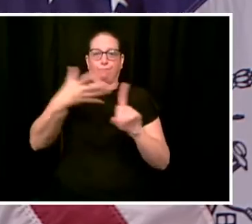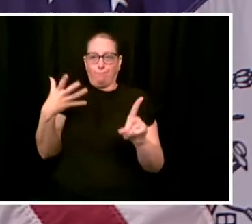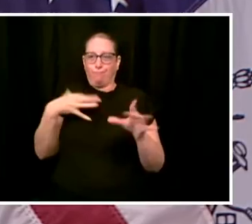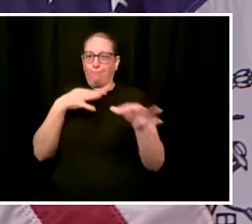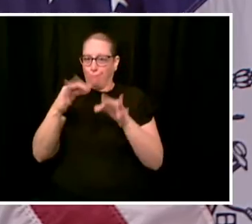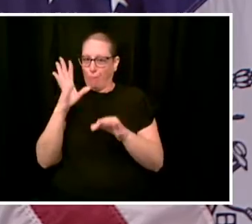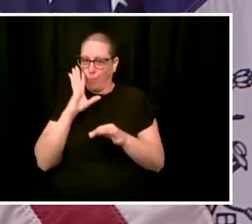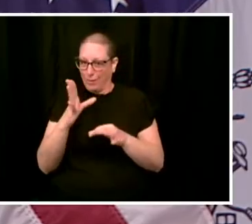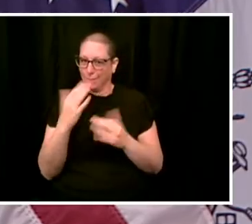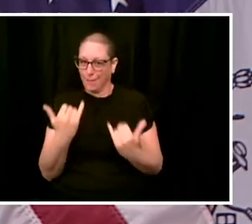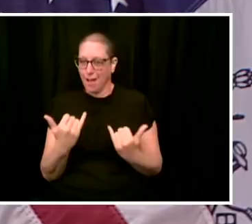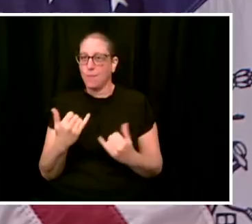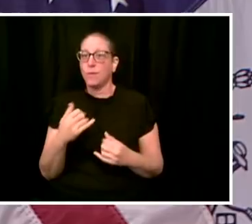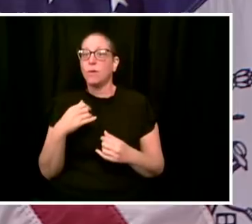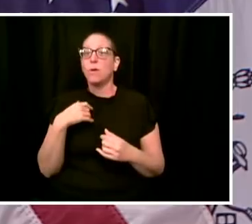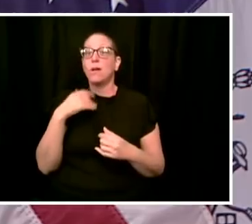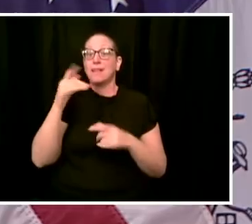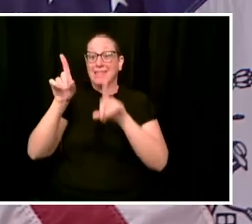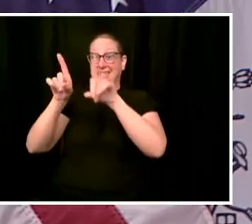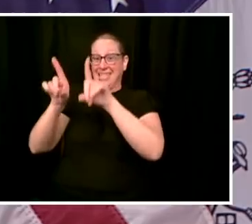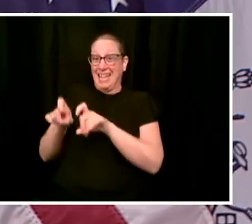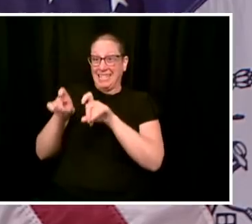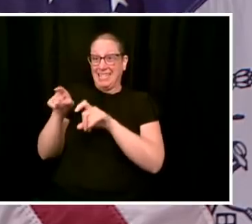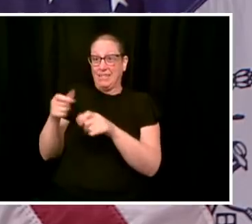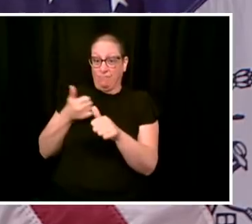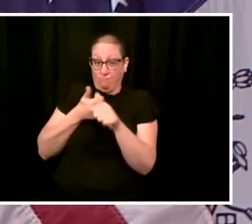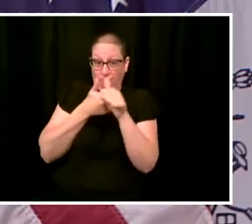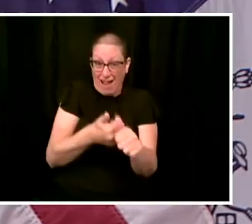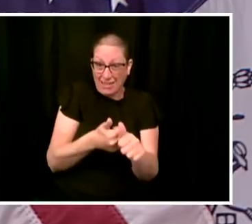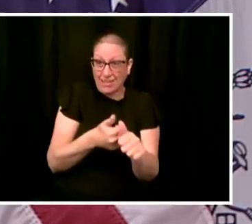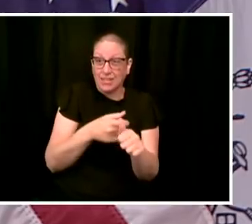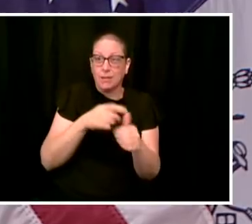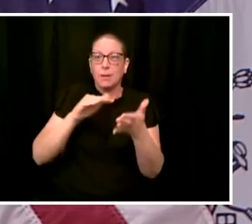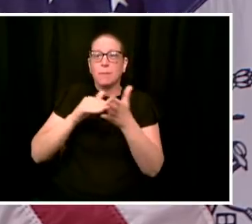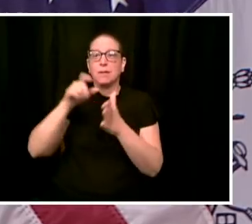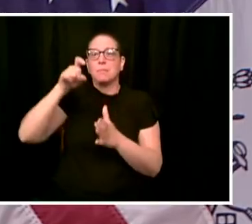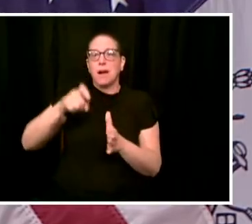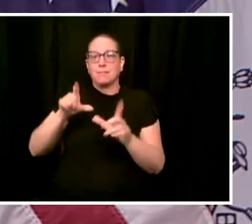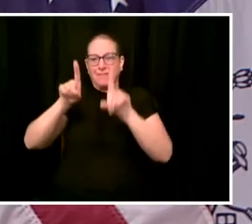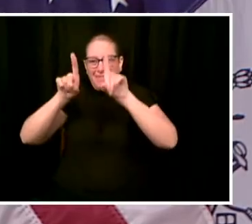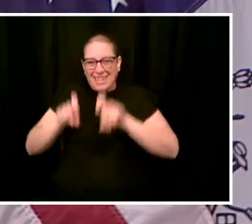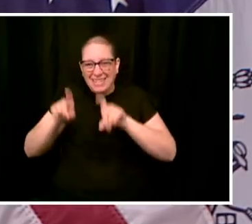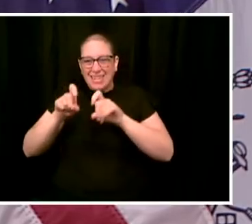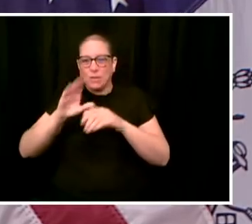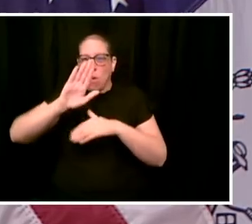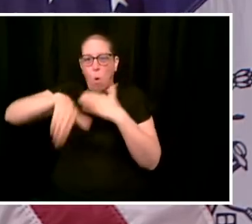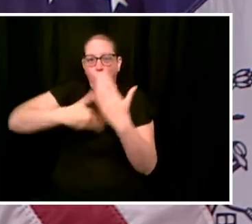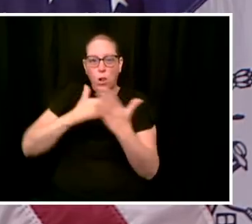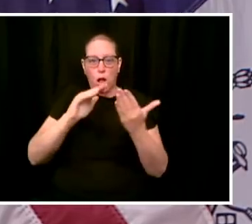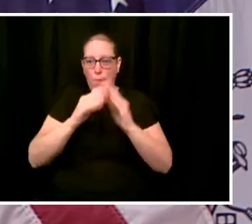DEFINITION YASOU GO TO TEST AND TRACE, YOU WANT